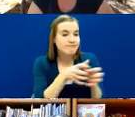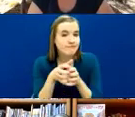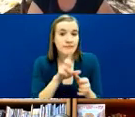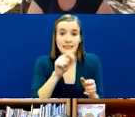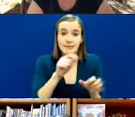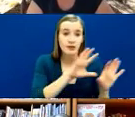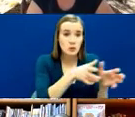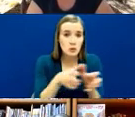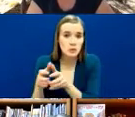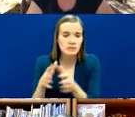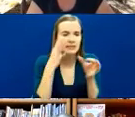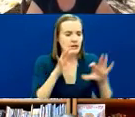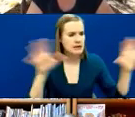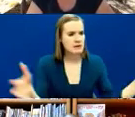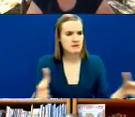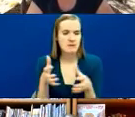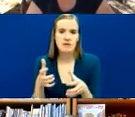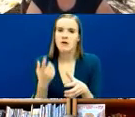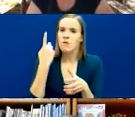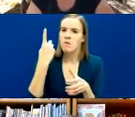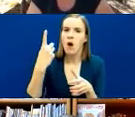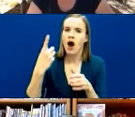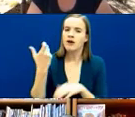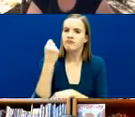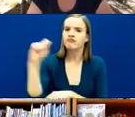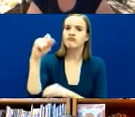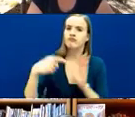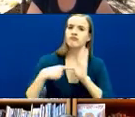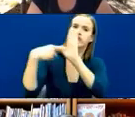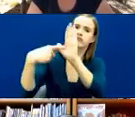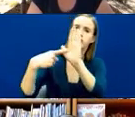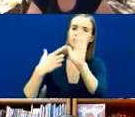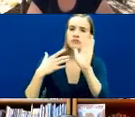to show Congress and tell Congress why it was important to pass the ADA without